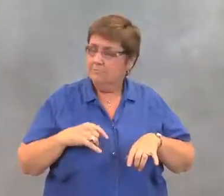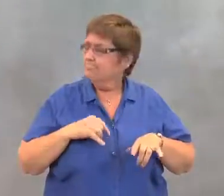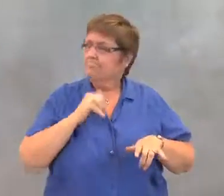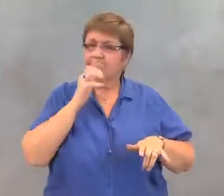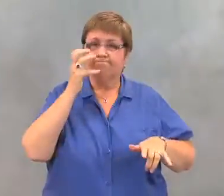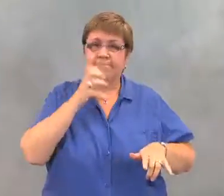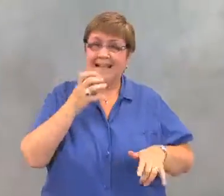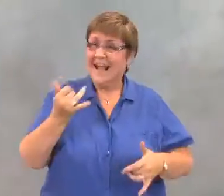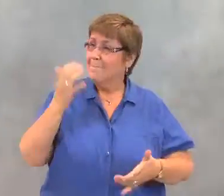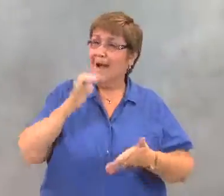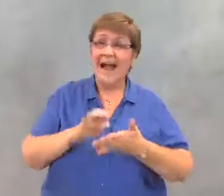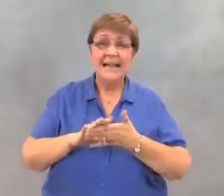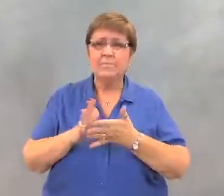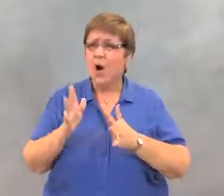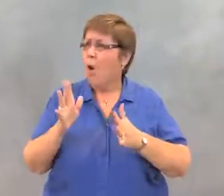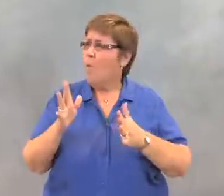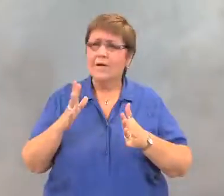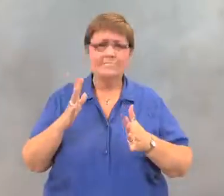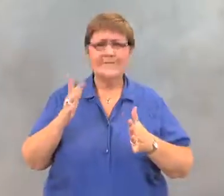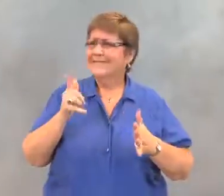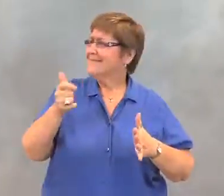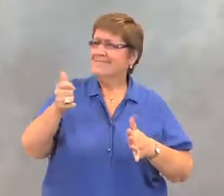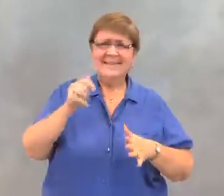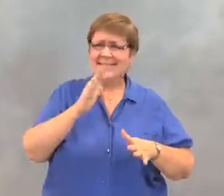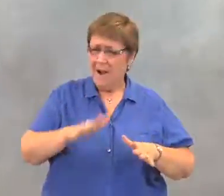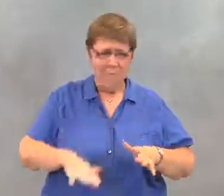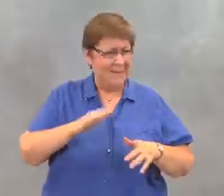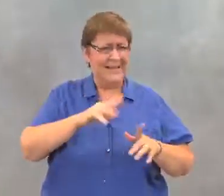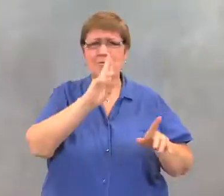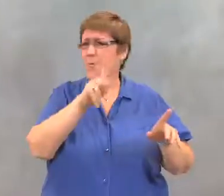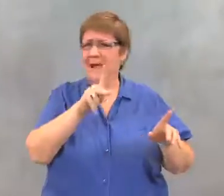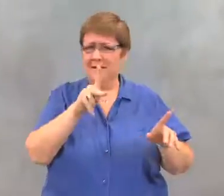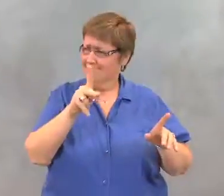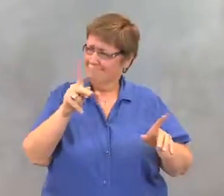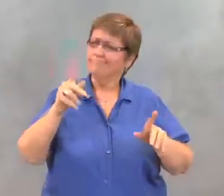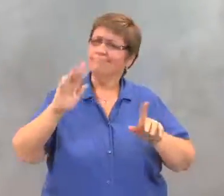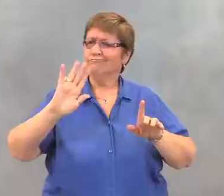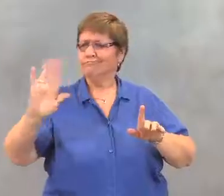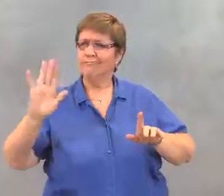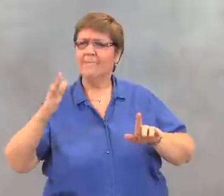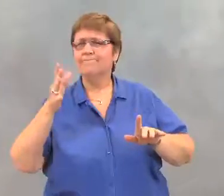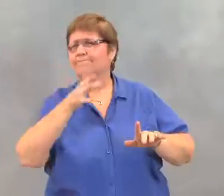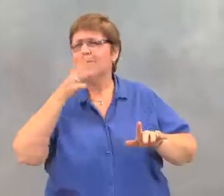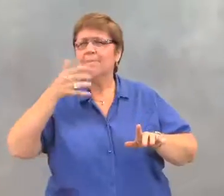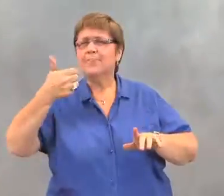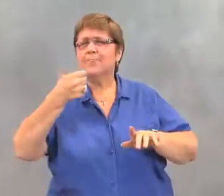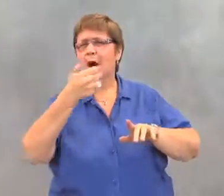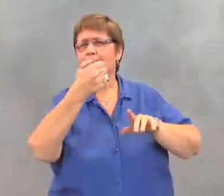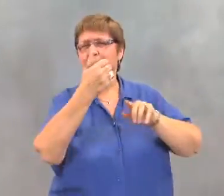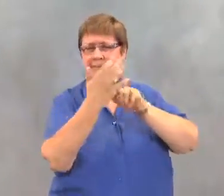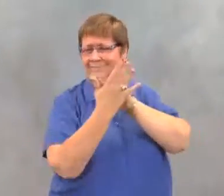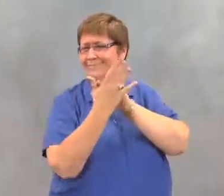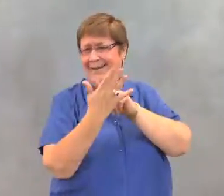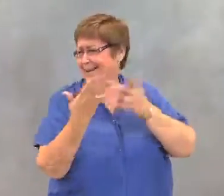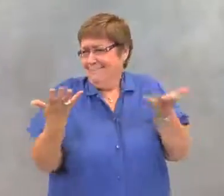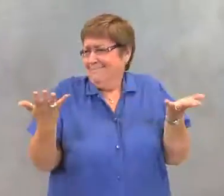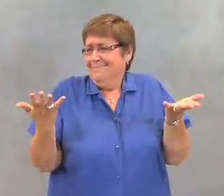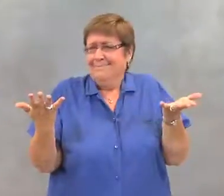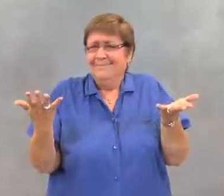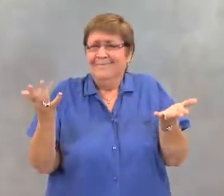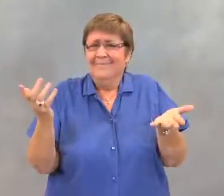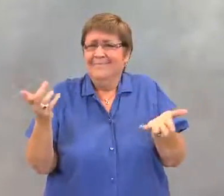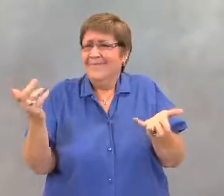I didn't like it. My husband didn't grow up in the UP, but he could do it.